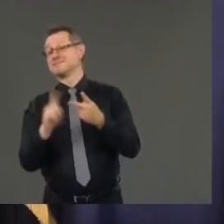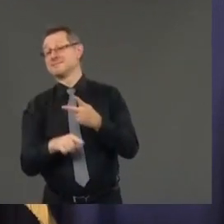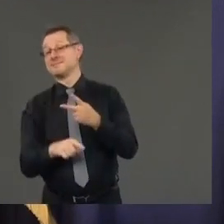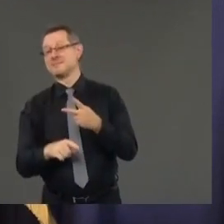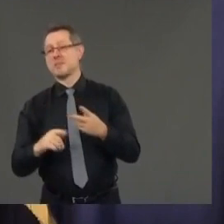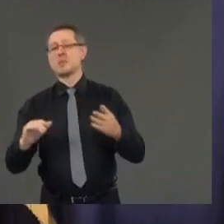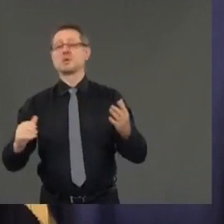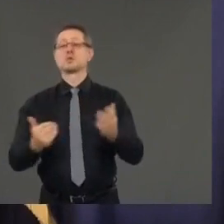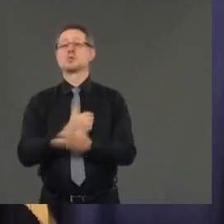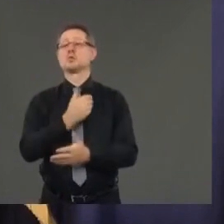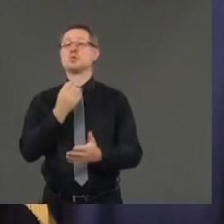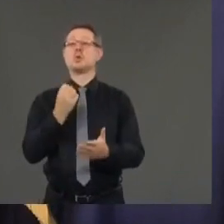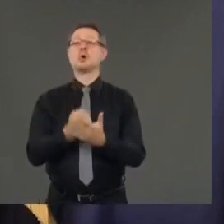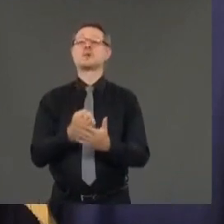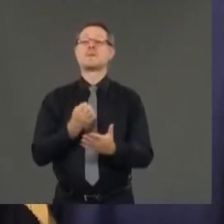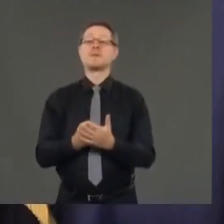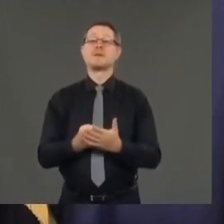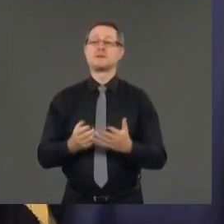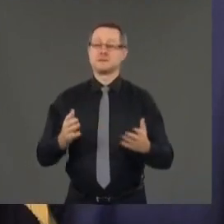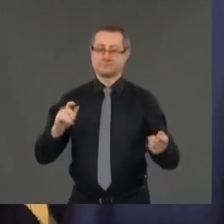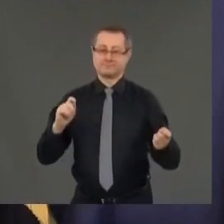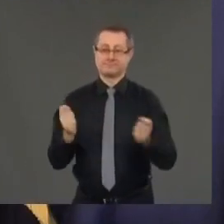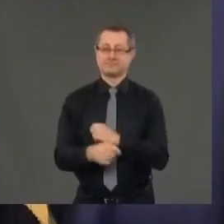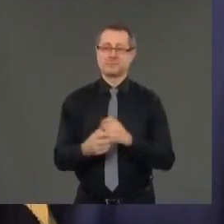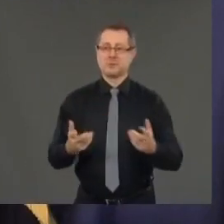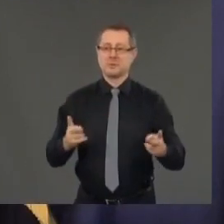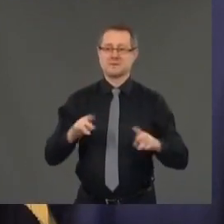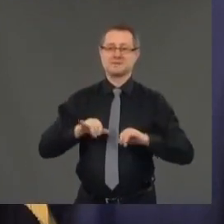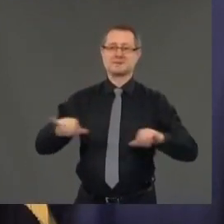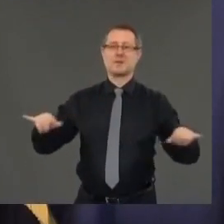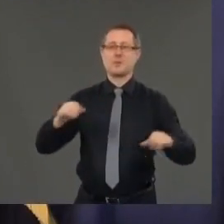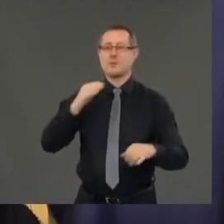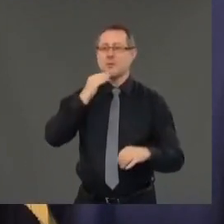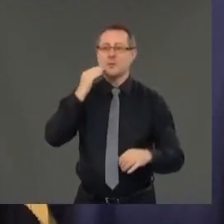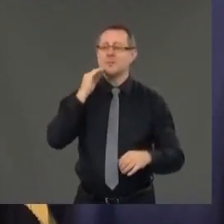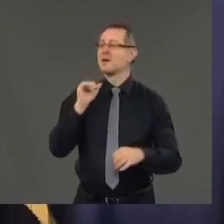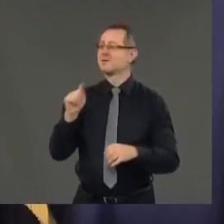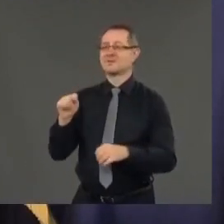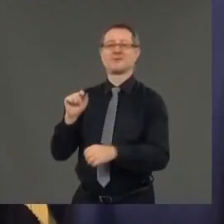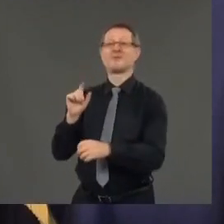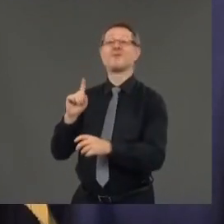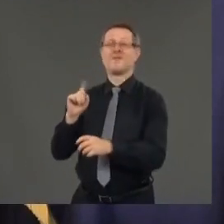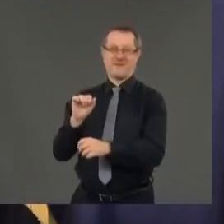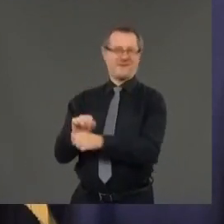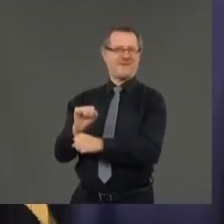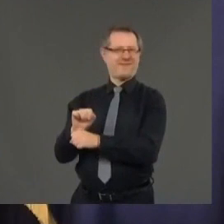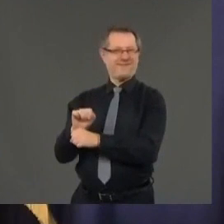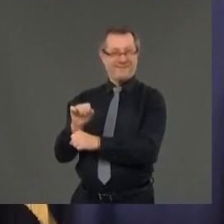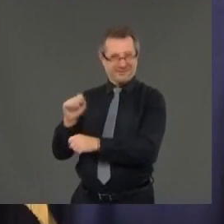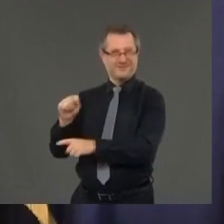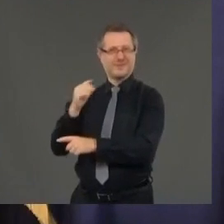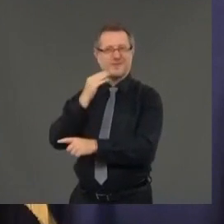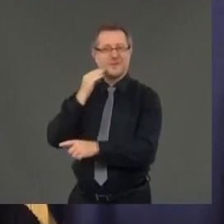VALLEY. PEOPLE MOVING BACK TO WHERE THEY GREW UP. WE HAVE TO GET THEM BACK.